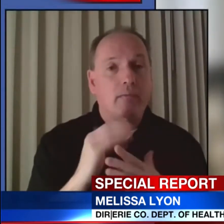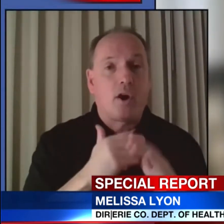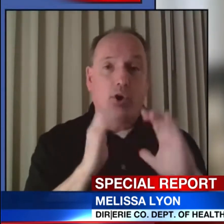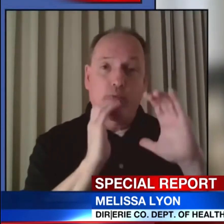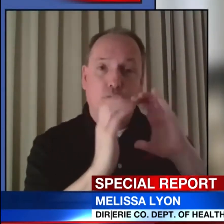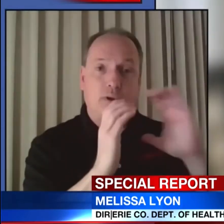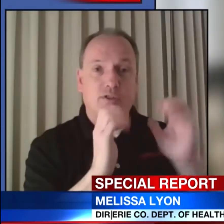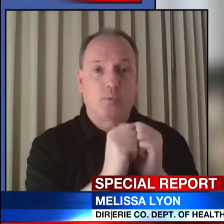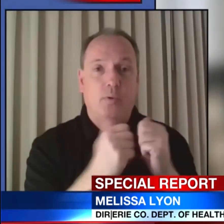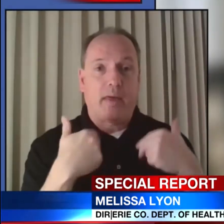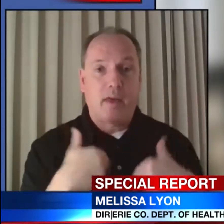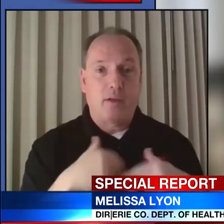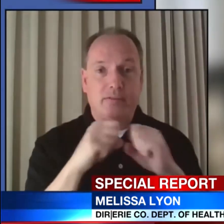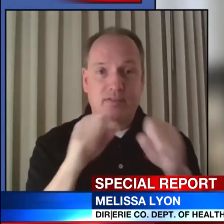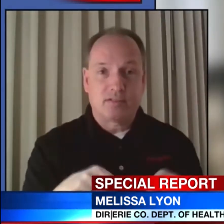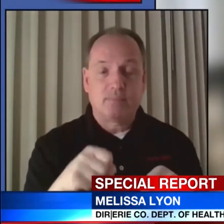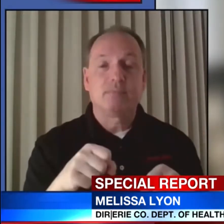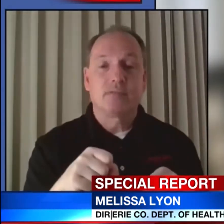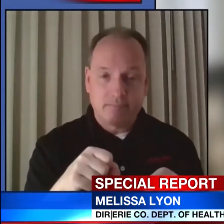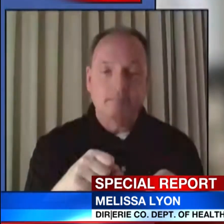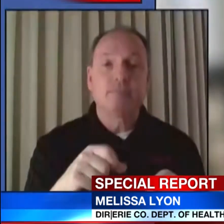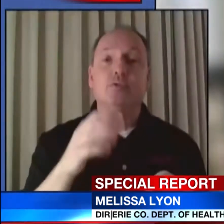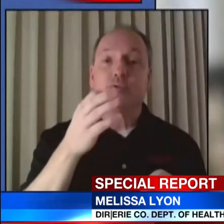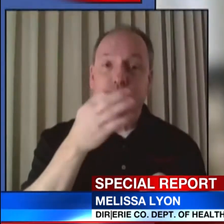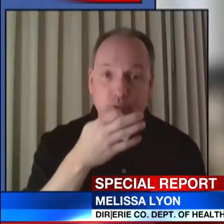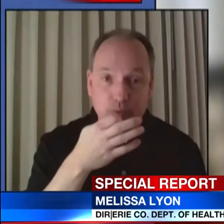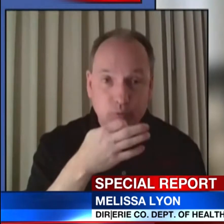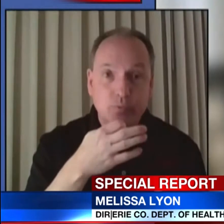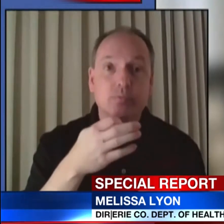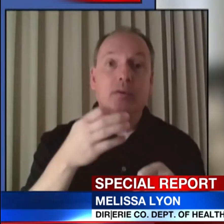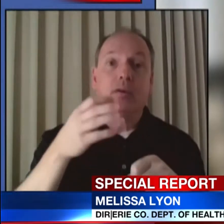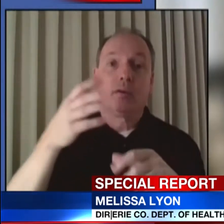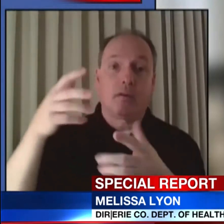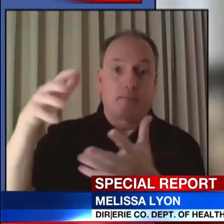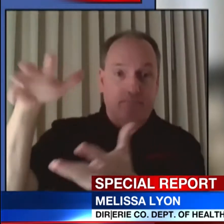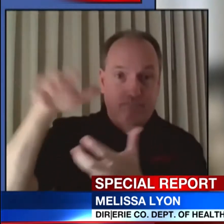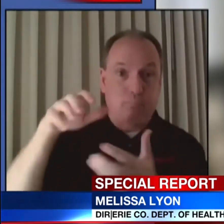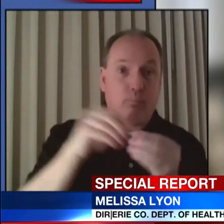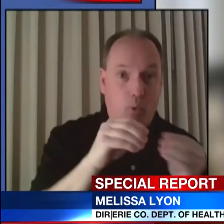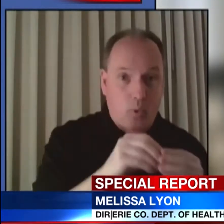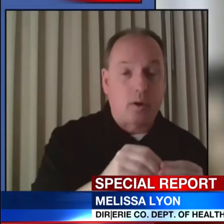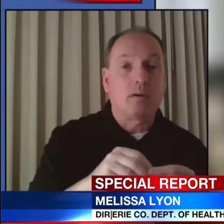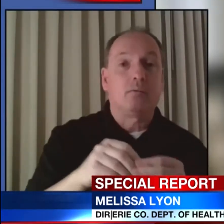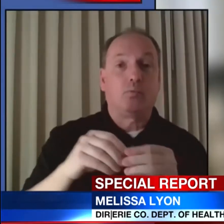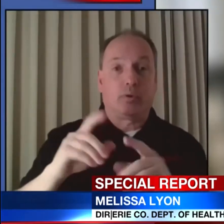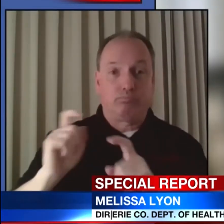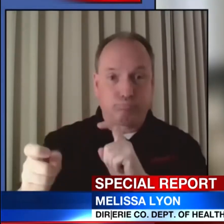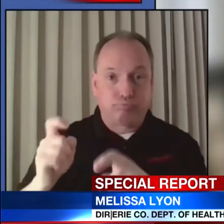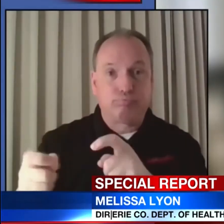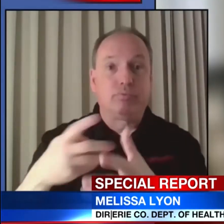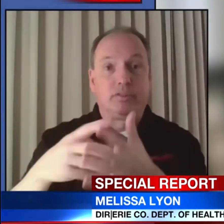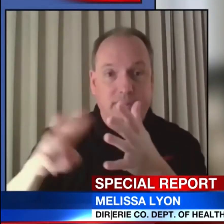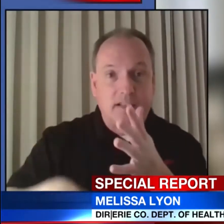WE HAVE TO BE PATIENT ABOUT THE VACCINES WE ARE GETTING. I CAN ASSURE YOU WITH ALL OF THE COMMUNICATIONS WITH THE